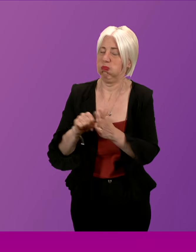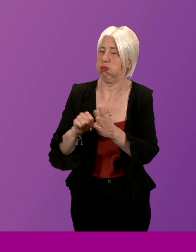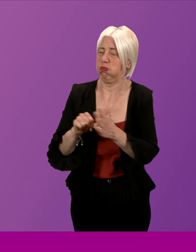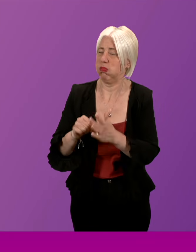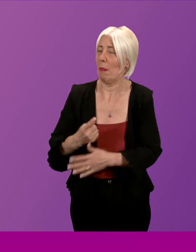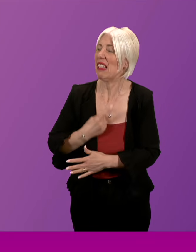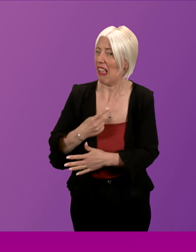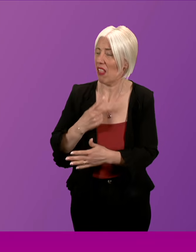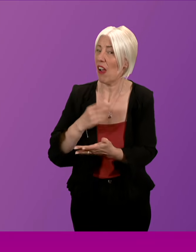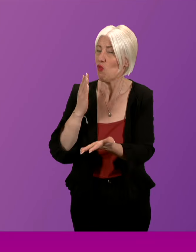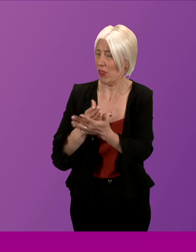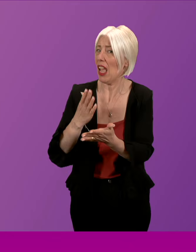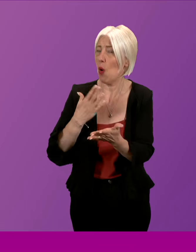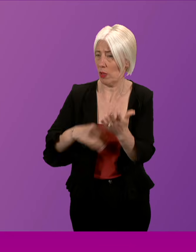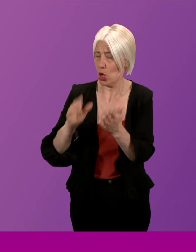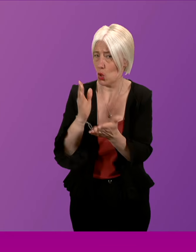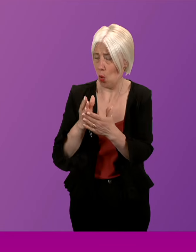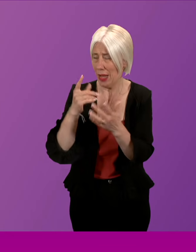that we get to a better place as a consequence. If it would help,